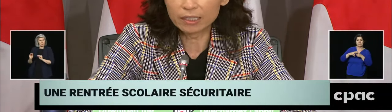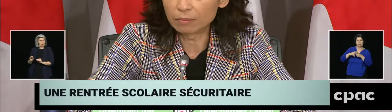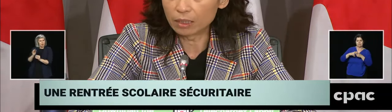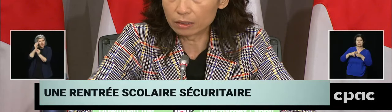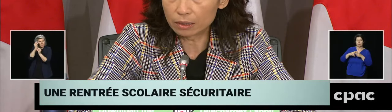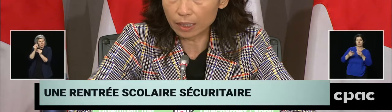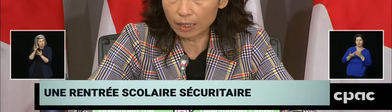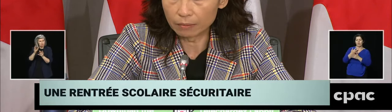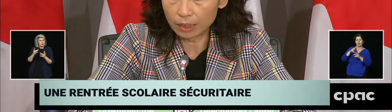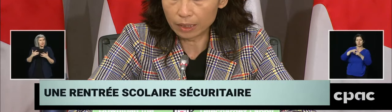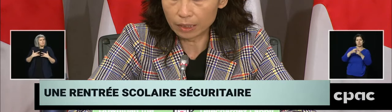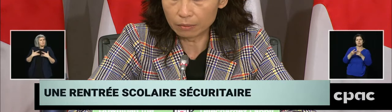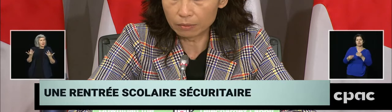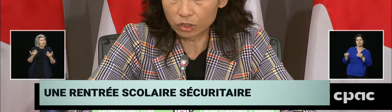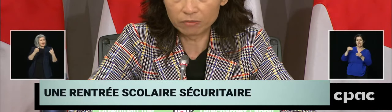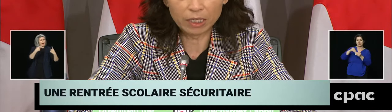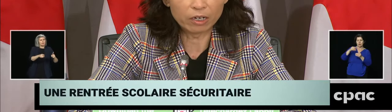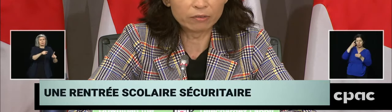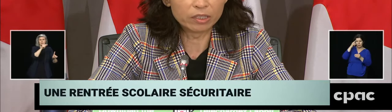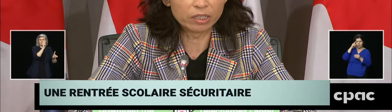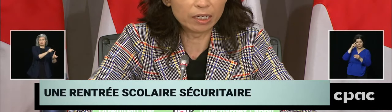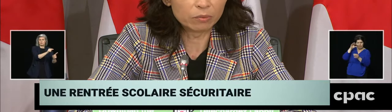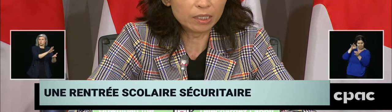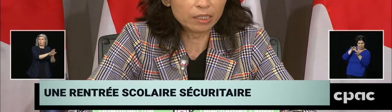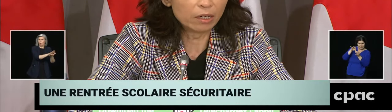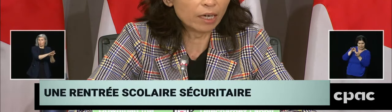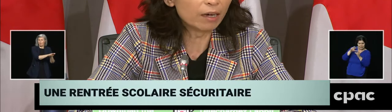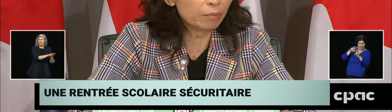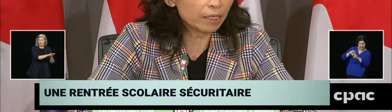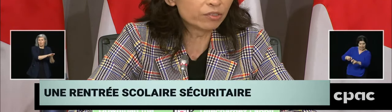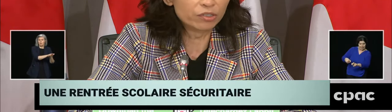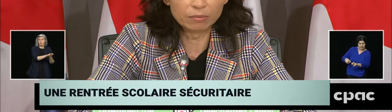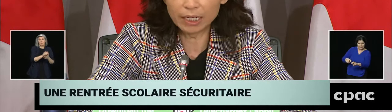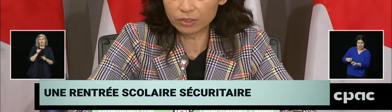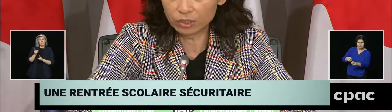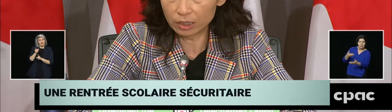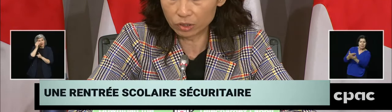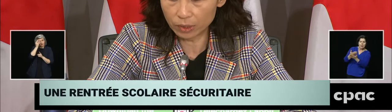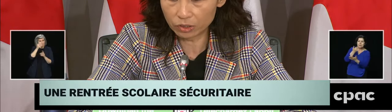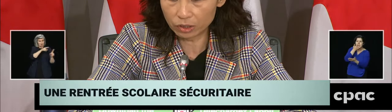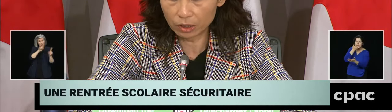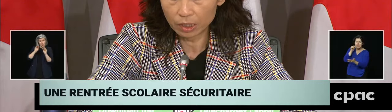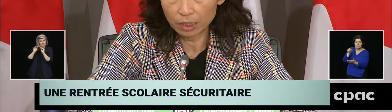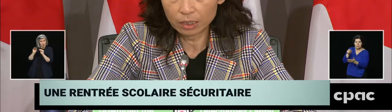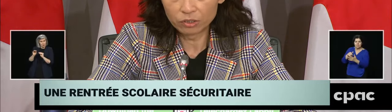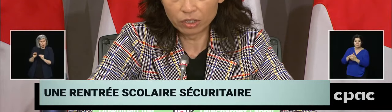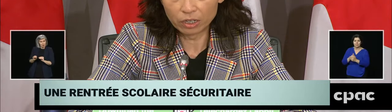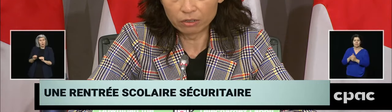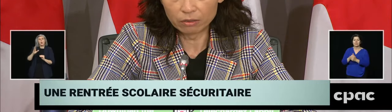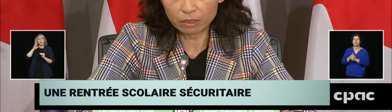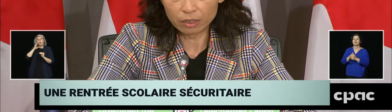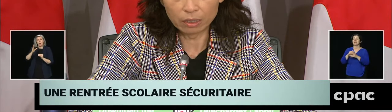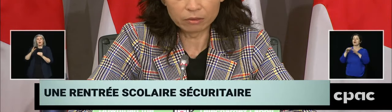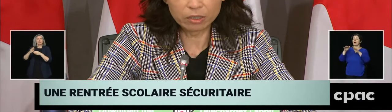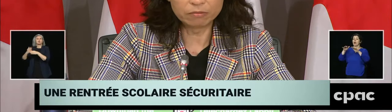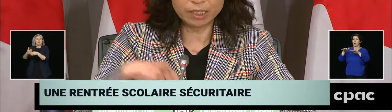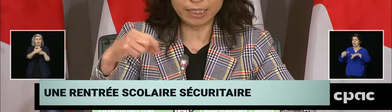SO THAT DATA WILL BE REVIEWED AS WELL COLLECTIVELY AND SHARED AMONGST THE CHIEF MEDICAL